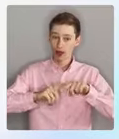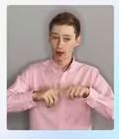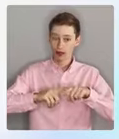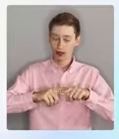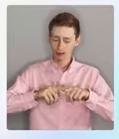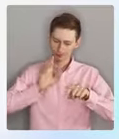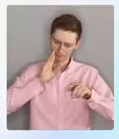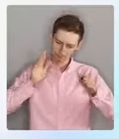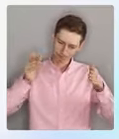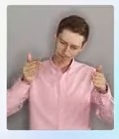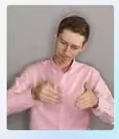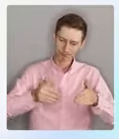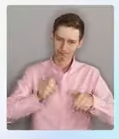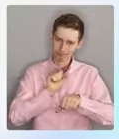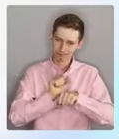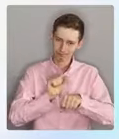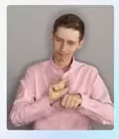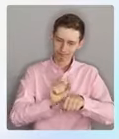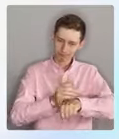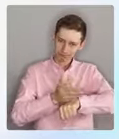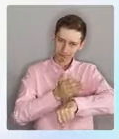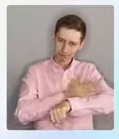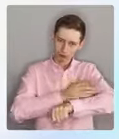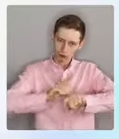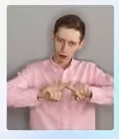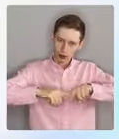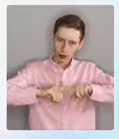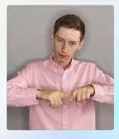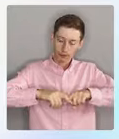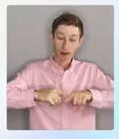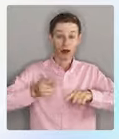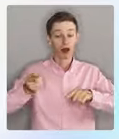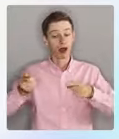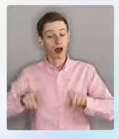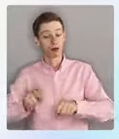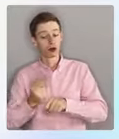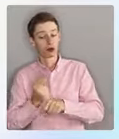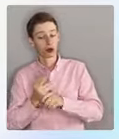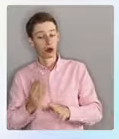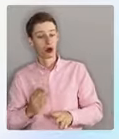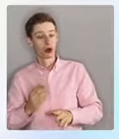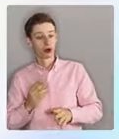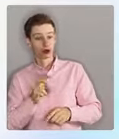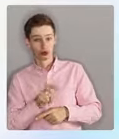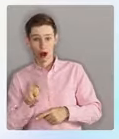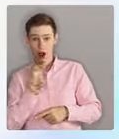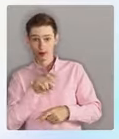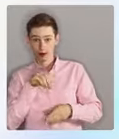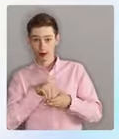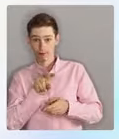Reliability has been a huge focus for us. We want to ensure that when users travel in VR, they get to their intended destinations.